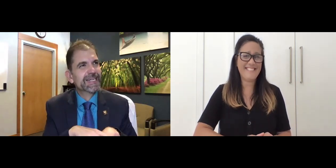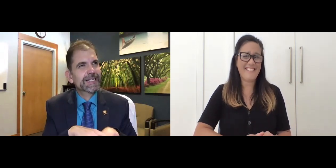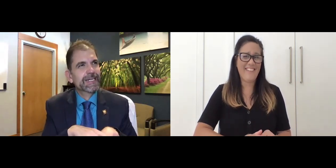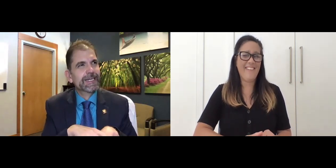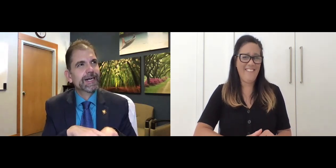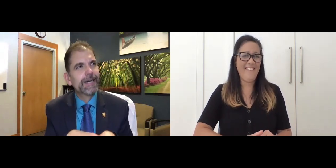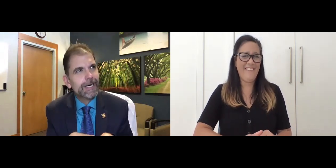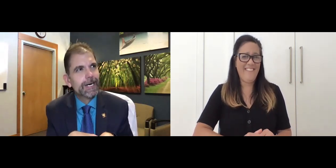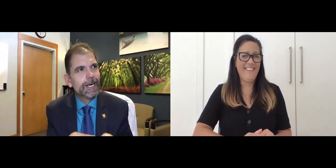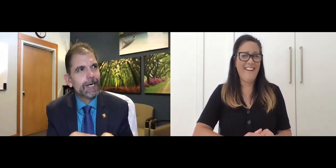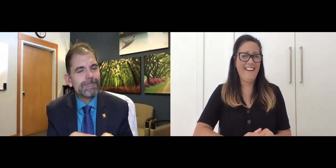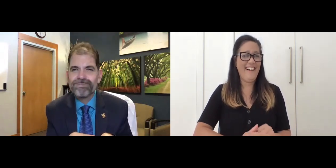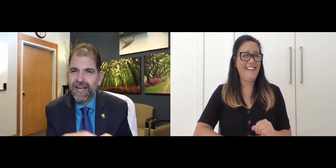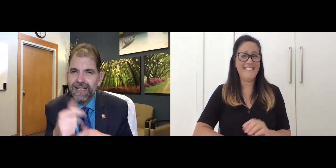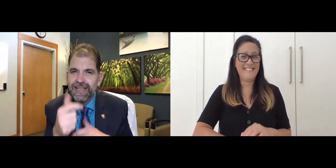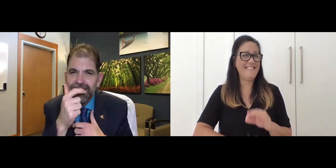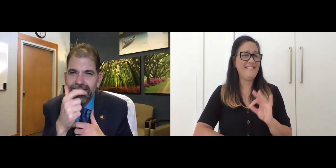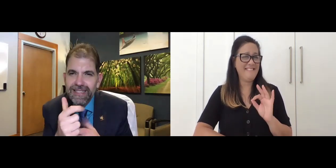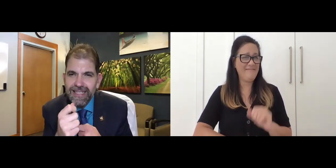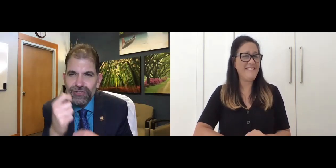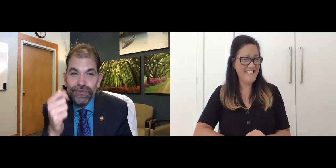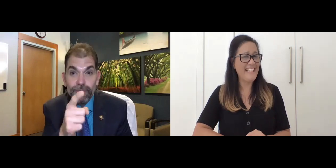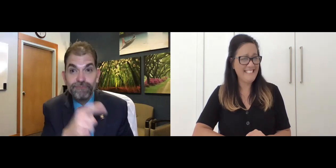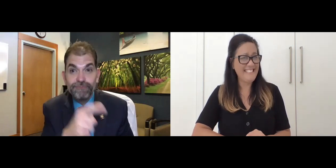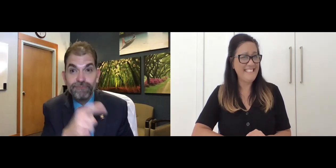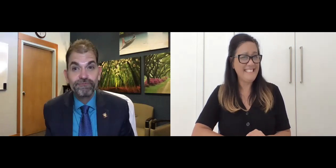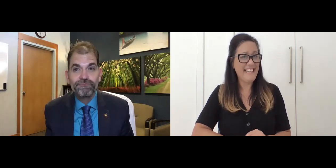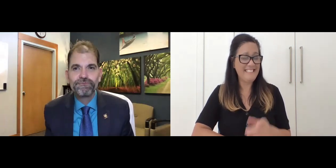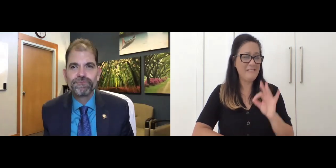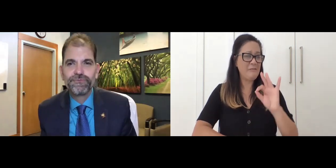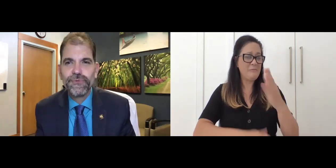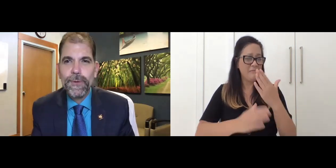that option. It was interesting. Did you have another